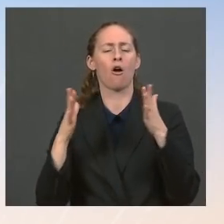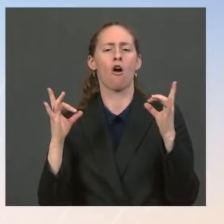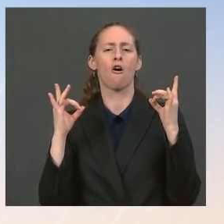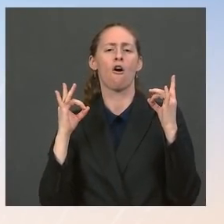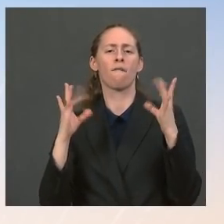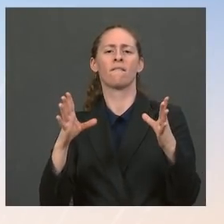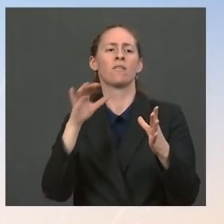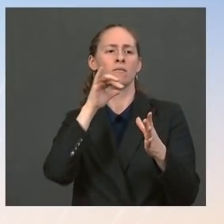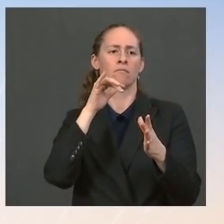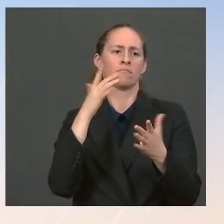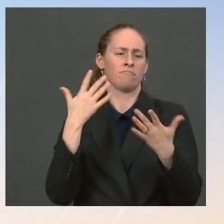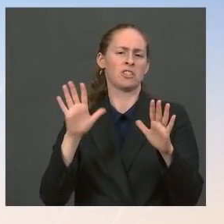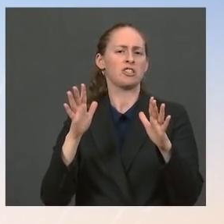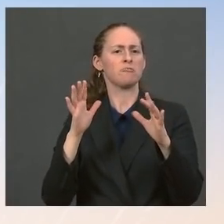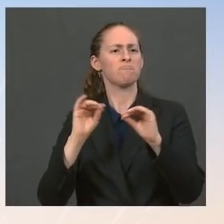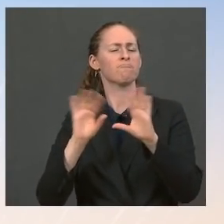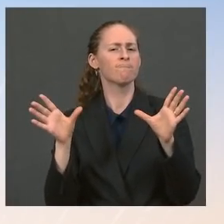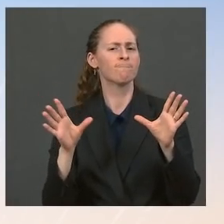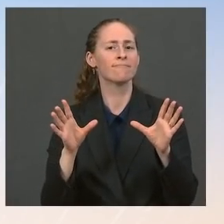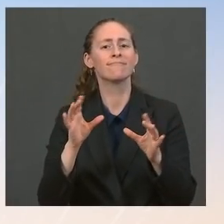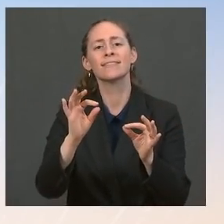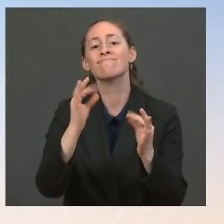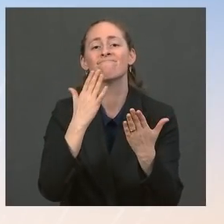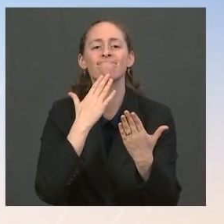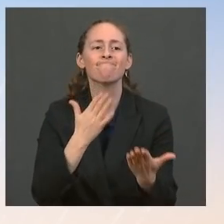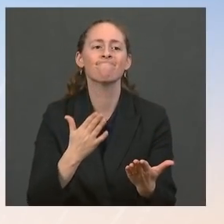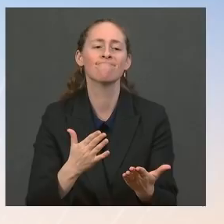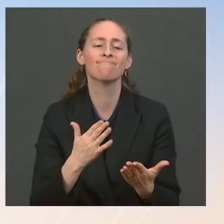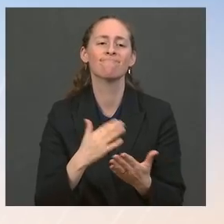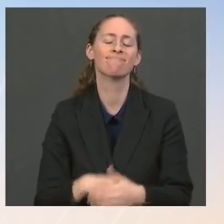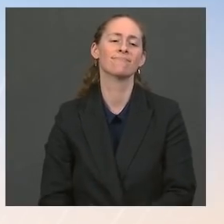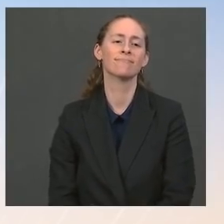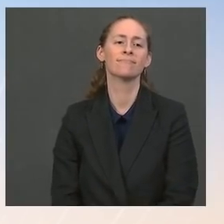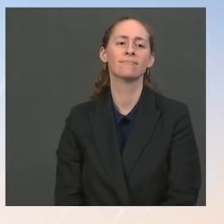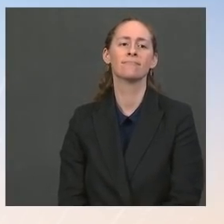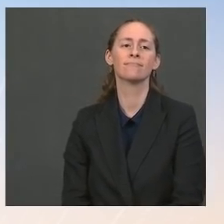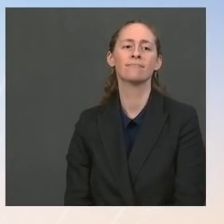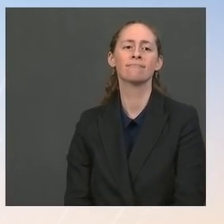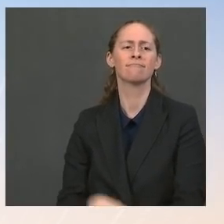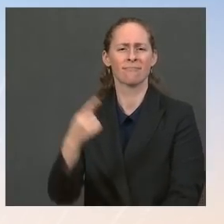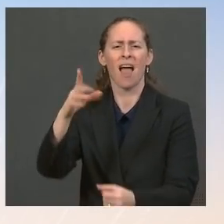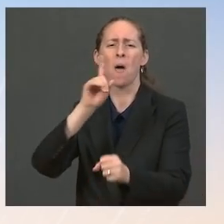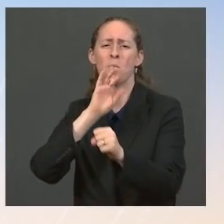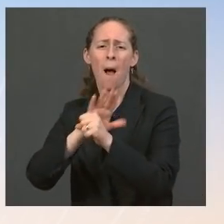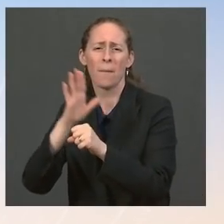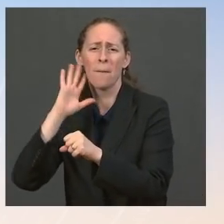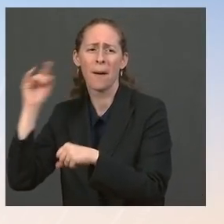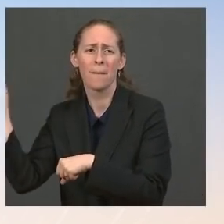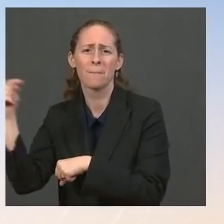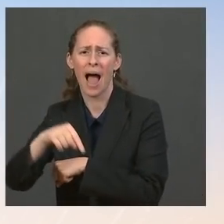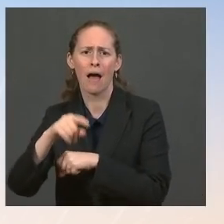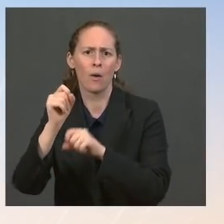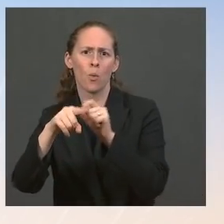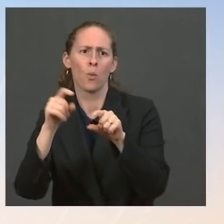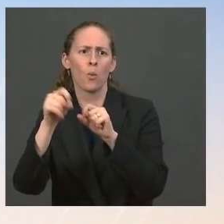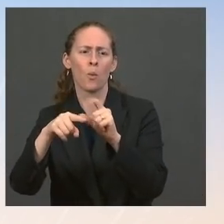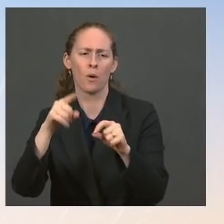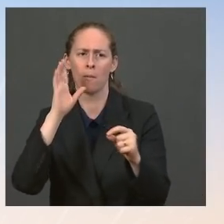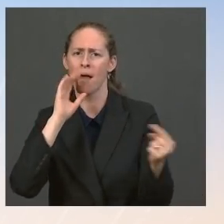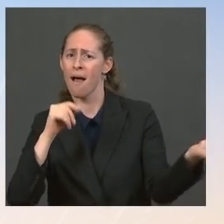Ms. Psaki: Thank you so much, Secretary Mayorkas. Appreciate your time. >> The Press: One more question. Ms. Psaki: He'll come back. I promise. I know there's lots of questions, but we have to let him go back to his job. The Press: Thank you, Secretary.